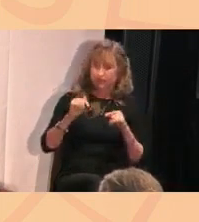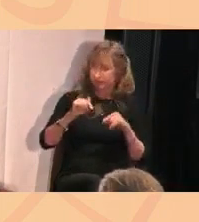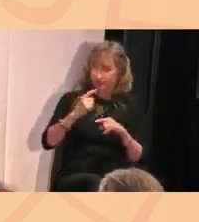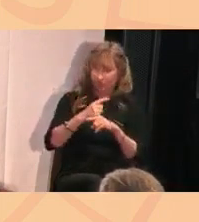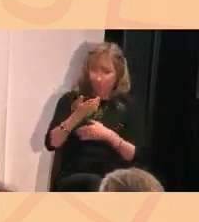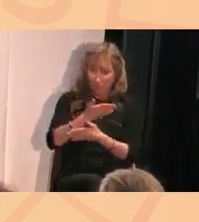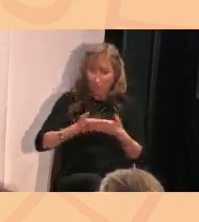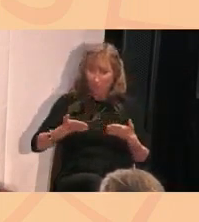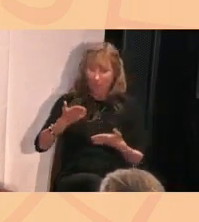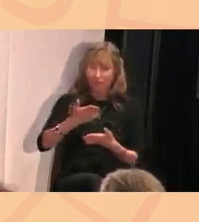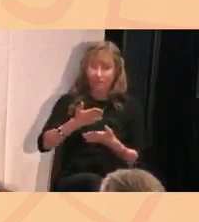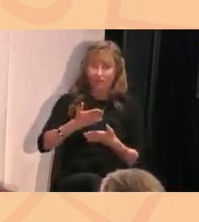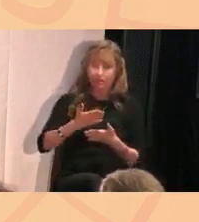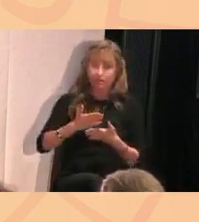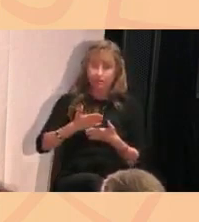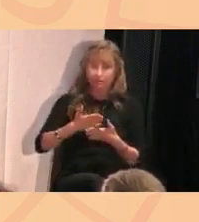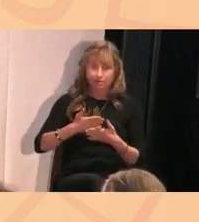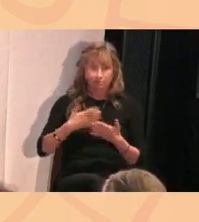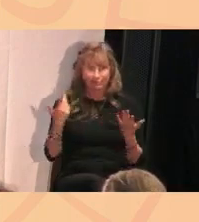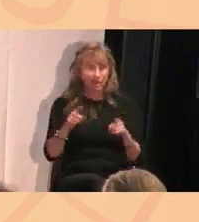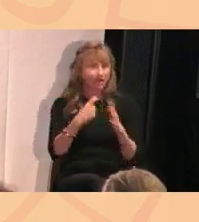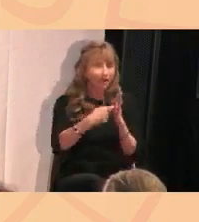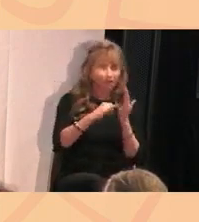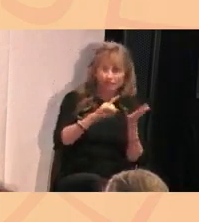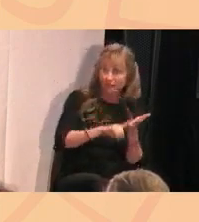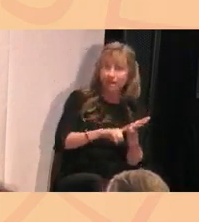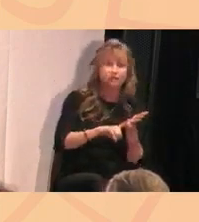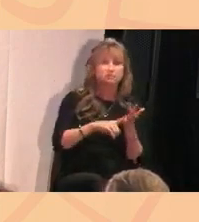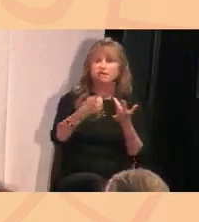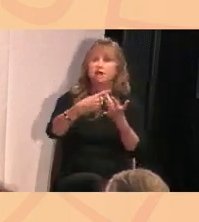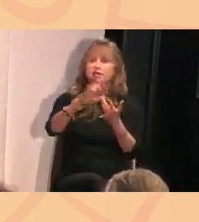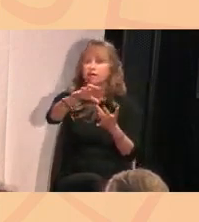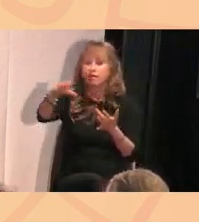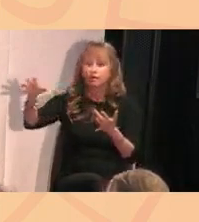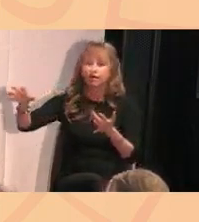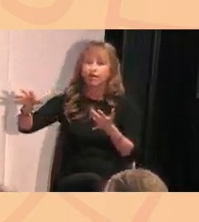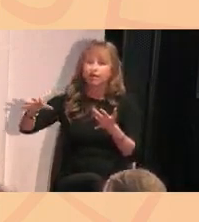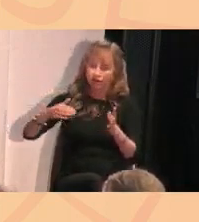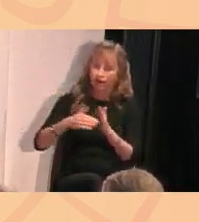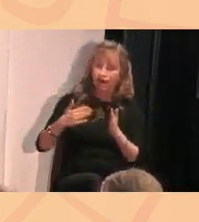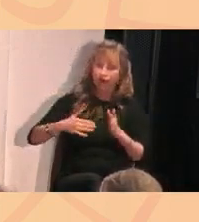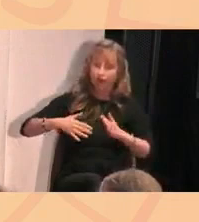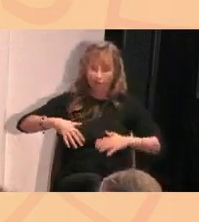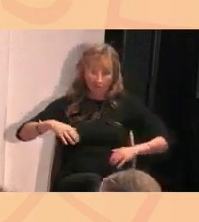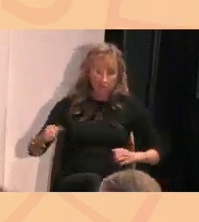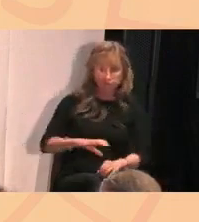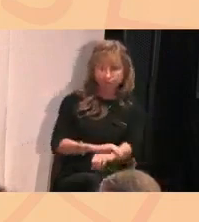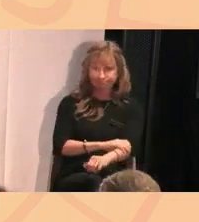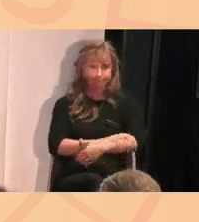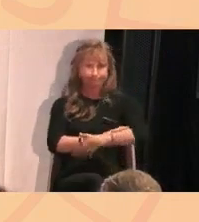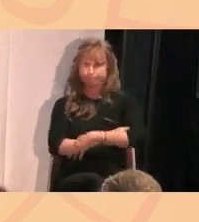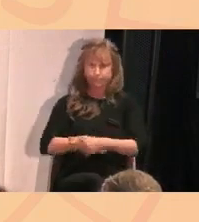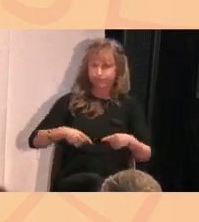Even now, it's just galling for me that in this discussion,